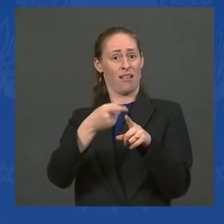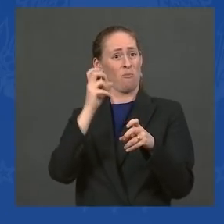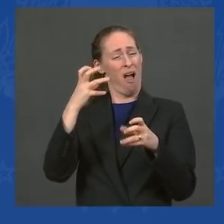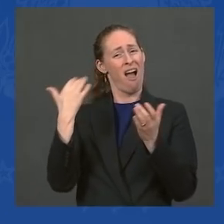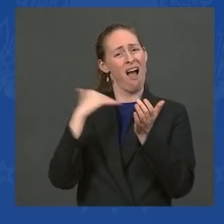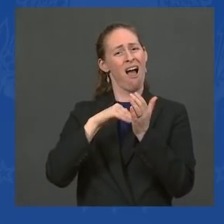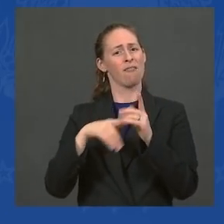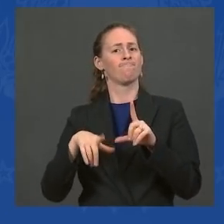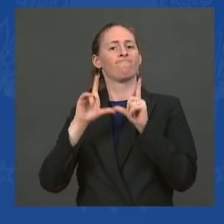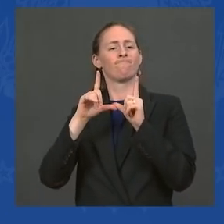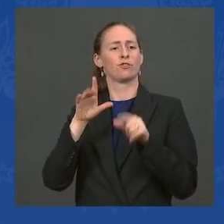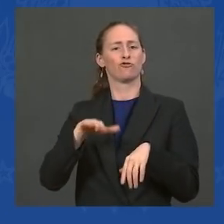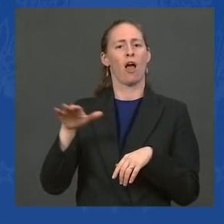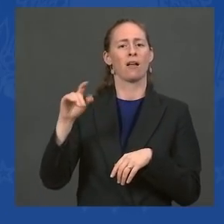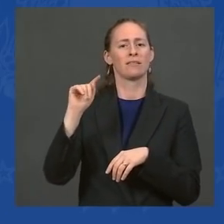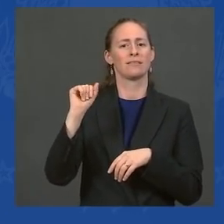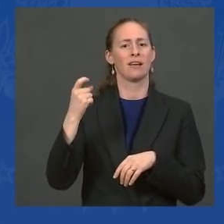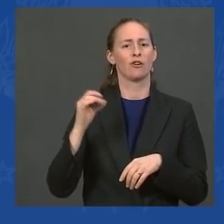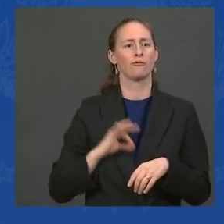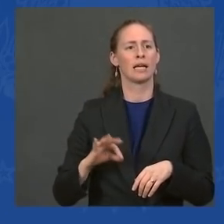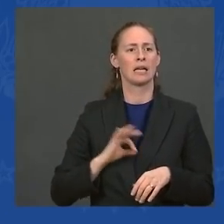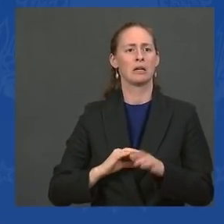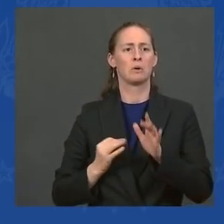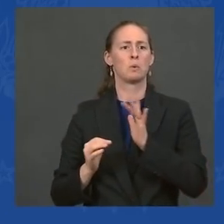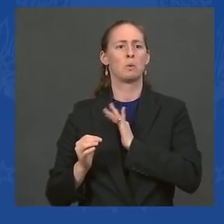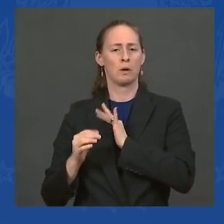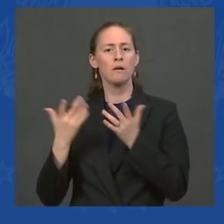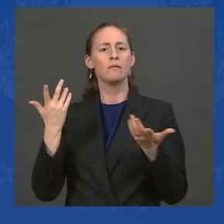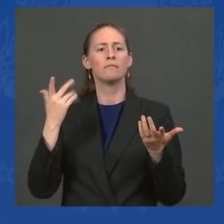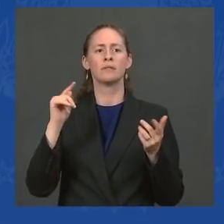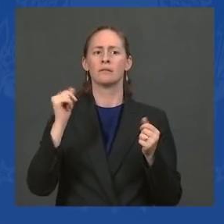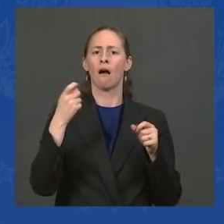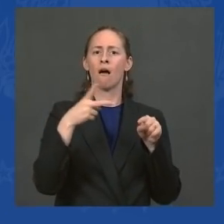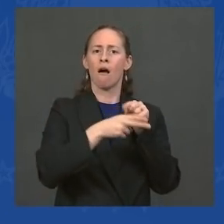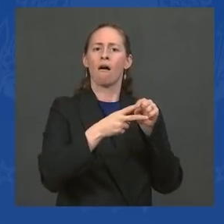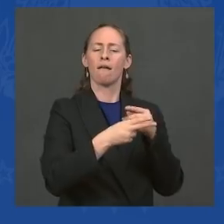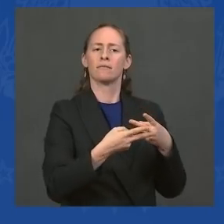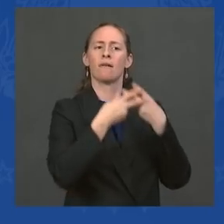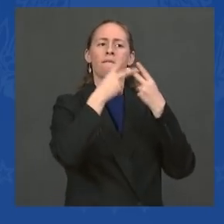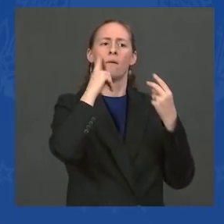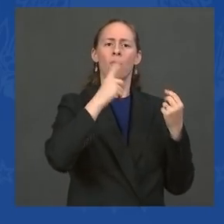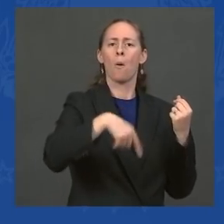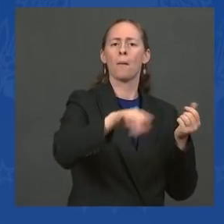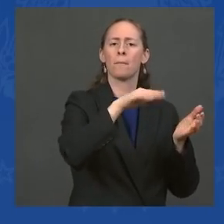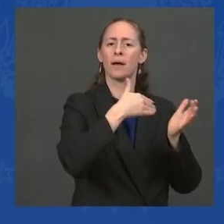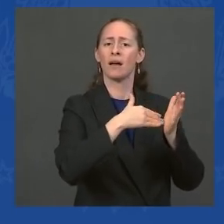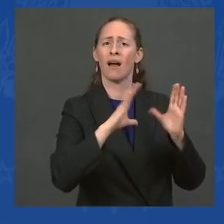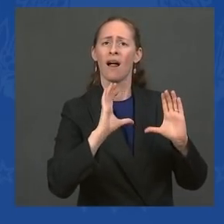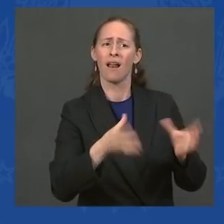which is finally a tax cut for the middle class. Now, look, my friends on the other side